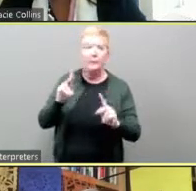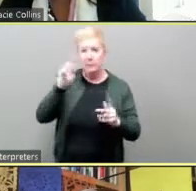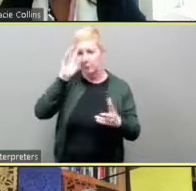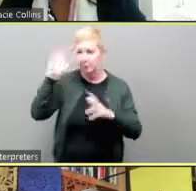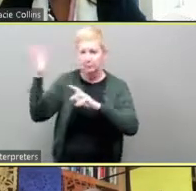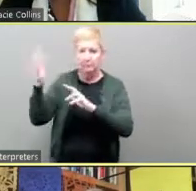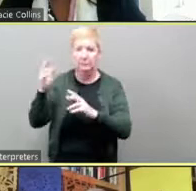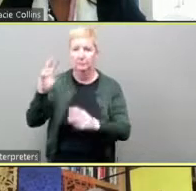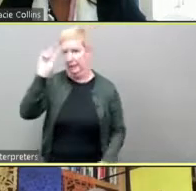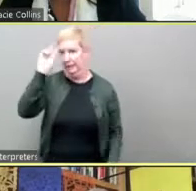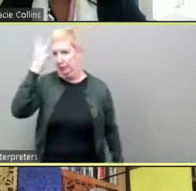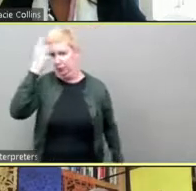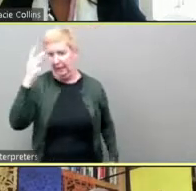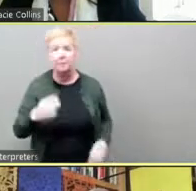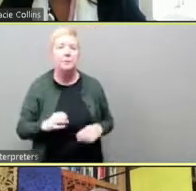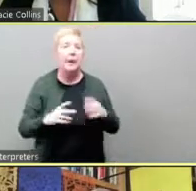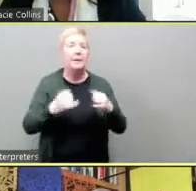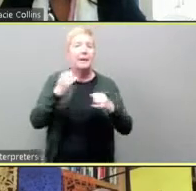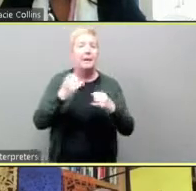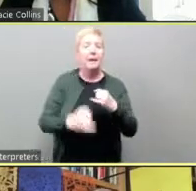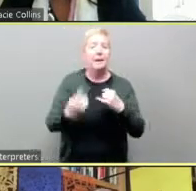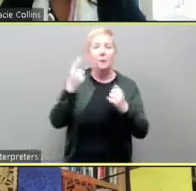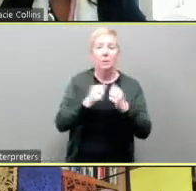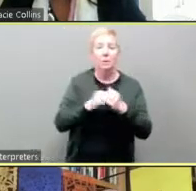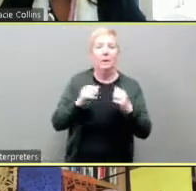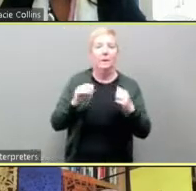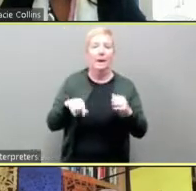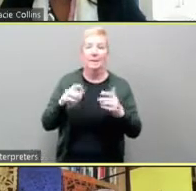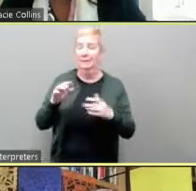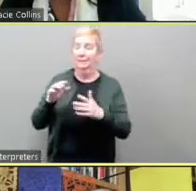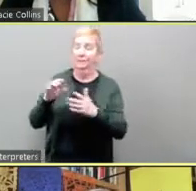last thing on the gating criteria. Web pages were only updating it once a week